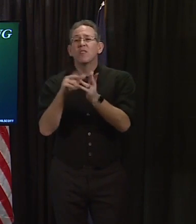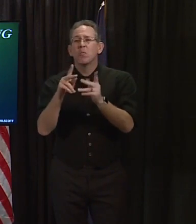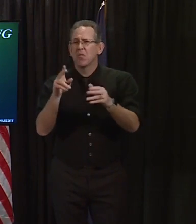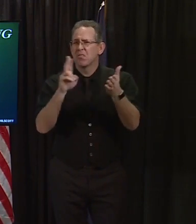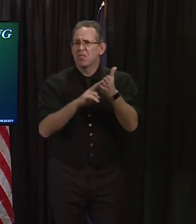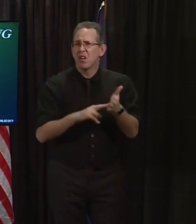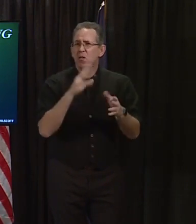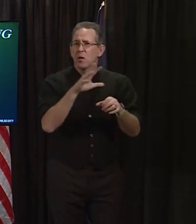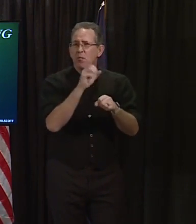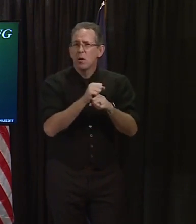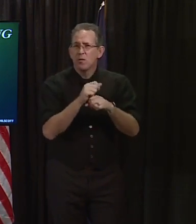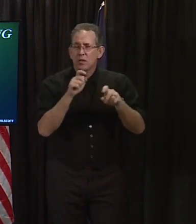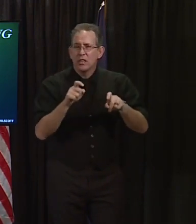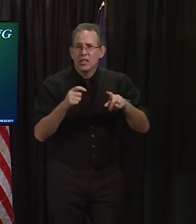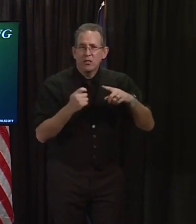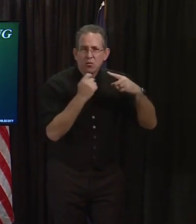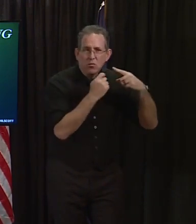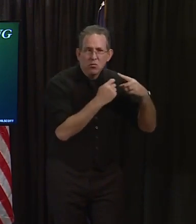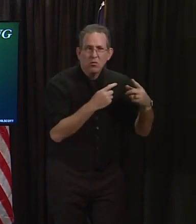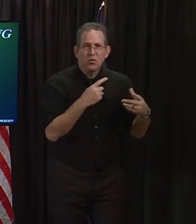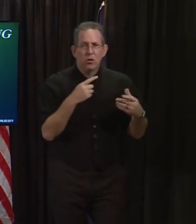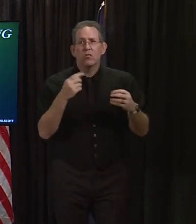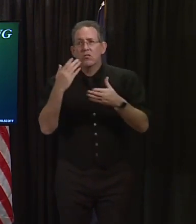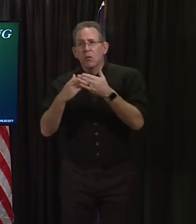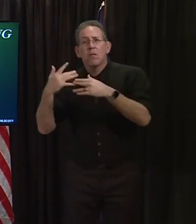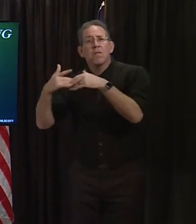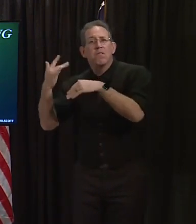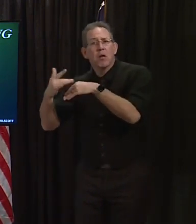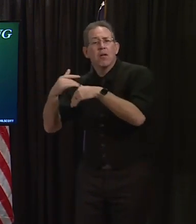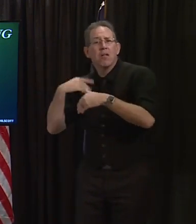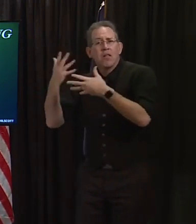registration. Additional sites and appointments maybe added throughout the